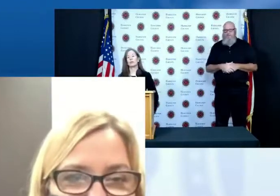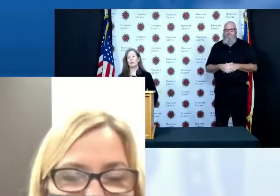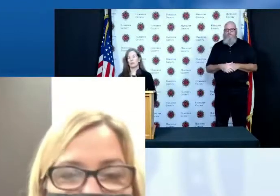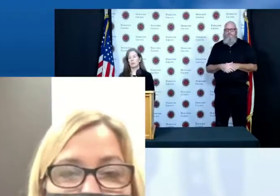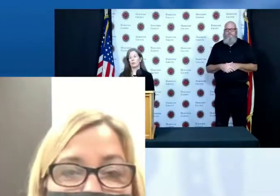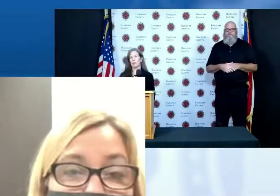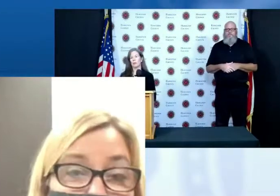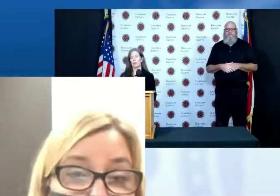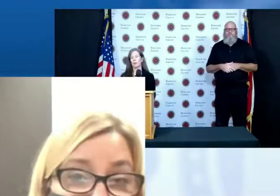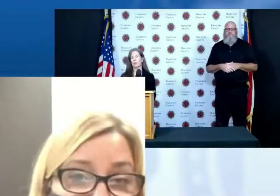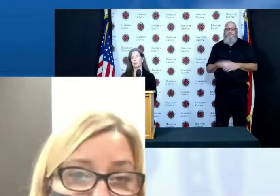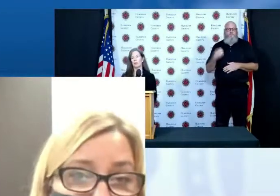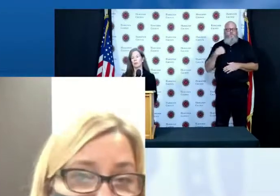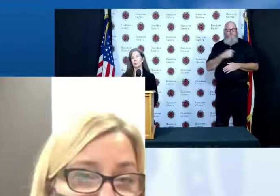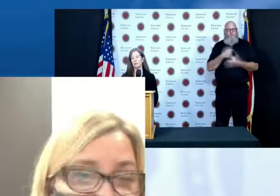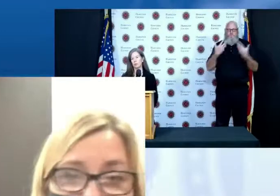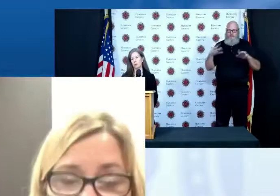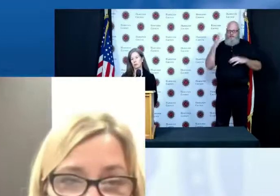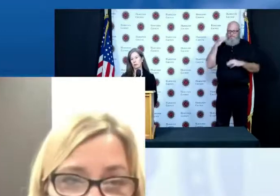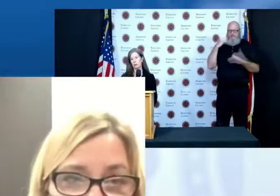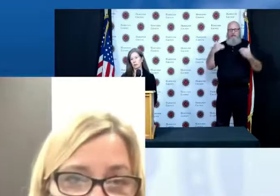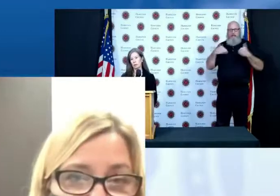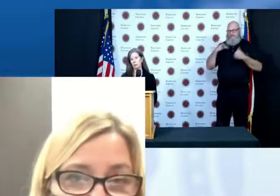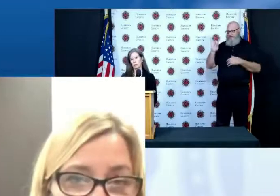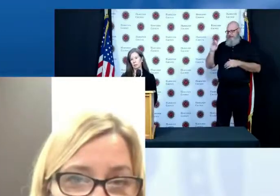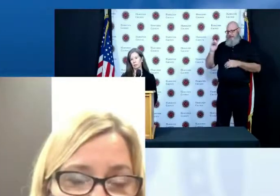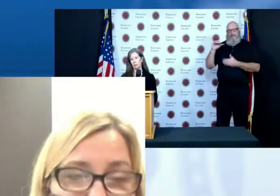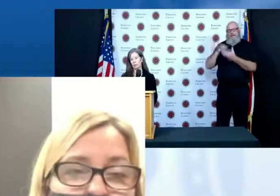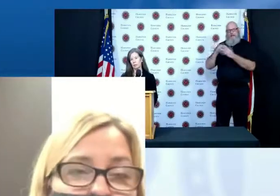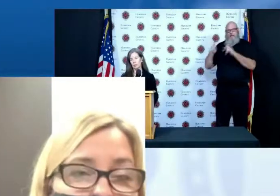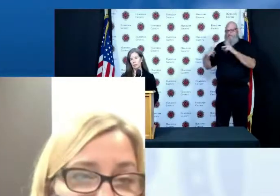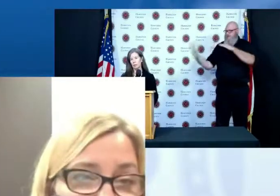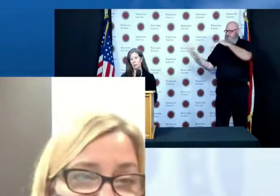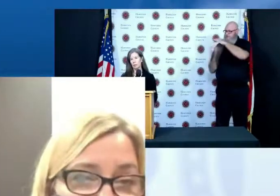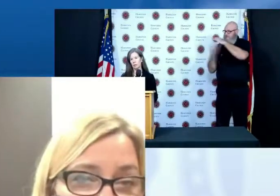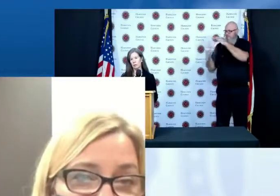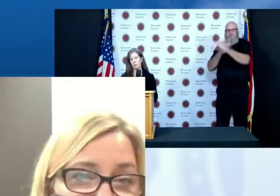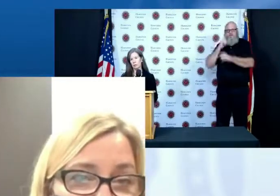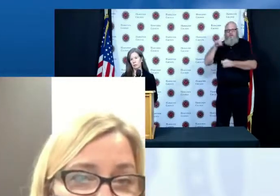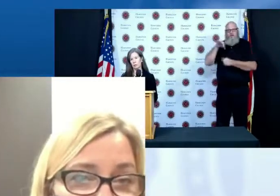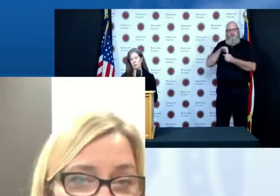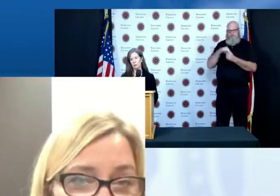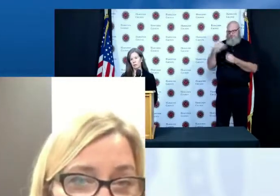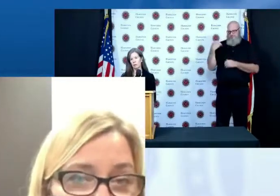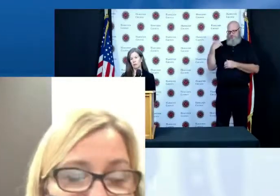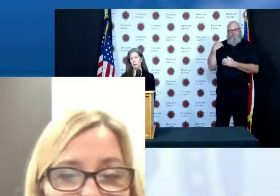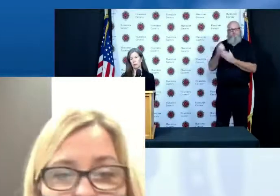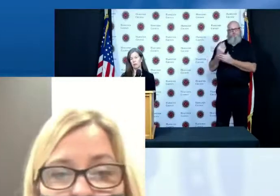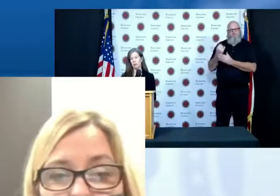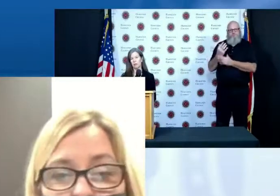is we are located in Norwood just off the Norwood Lateral the address to the Early Vote Center where